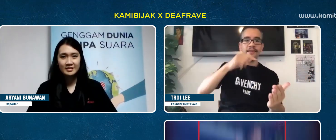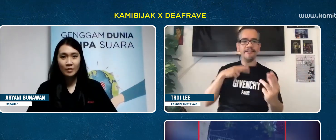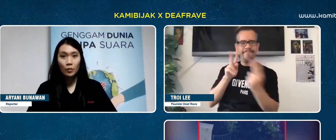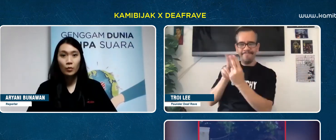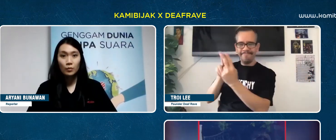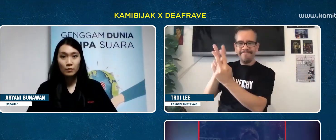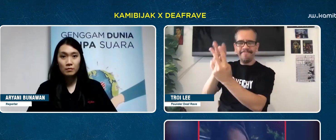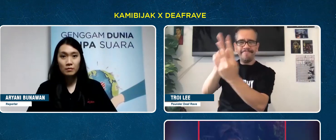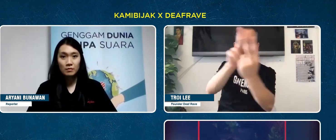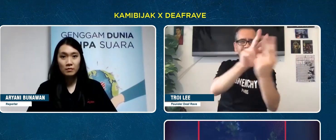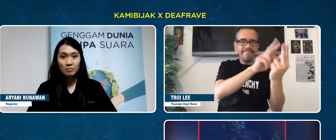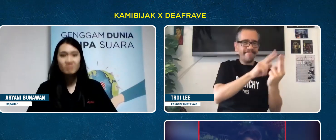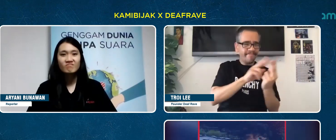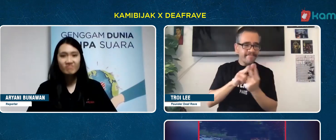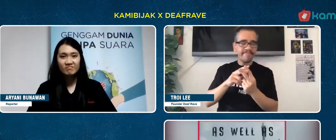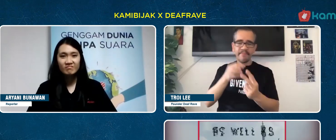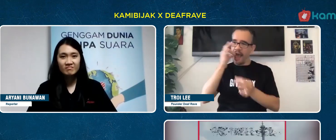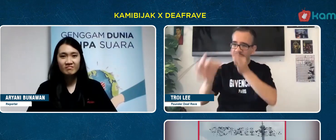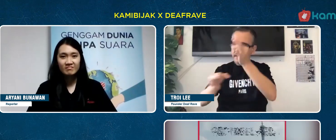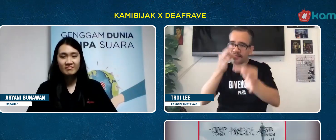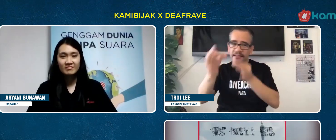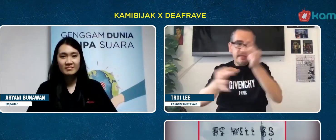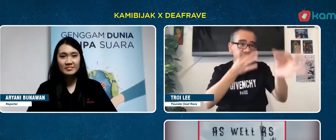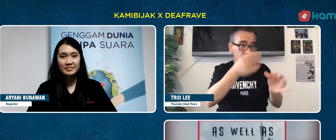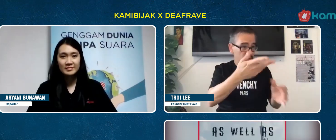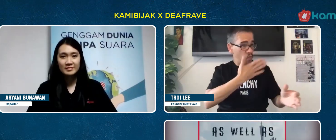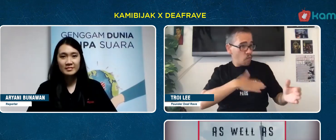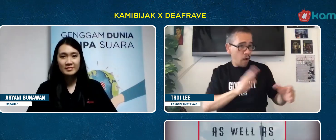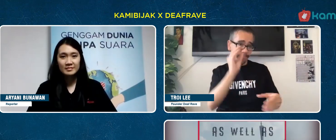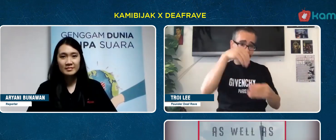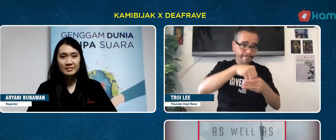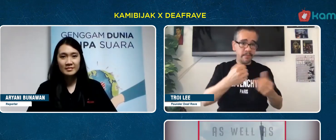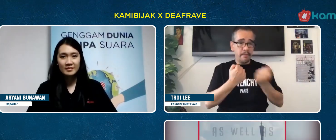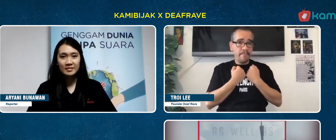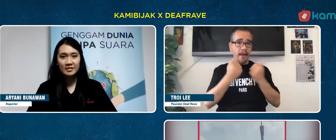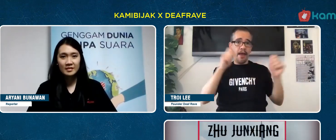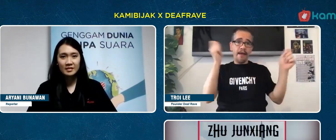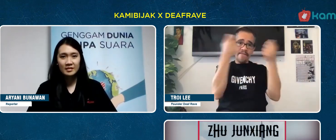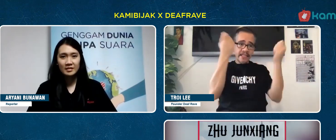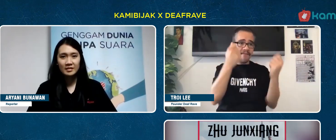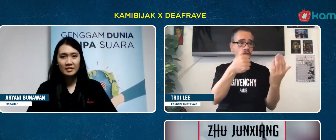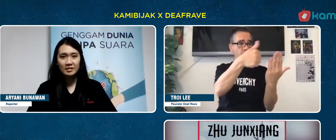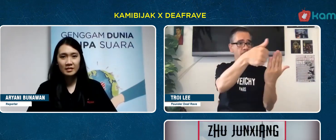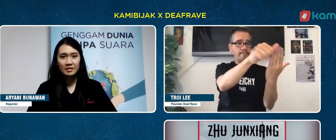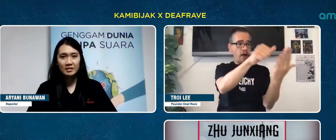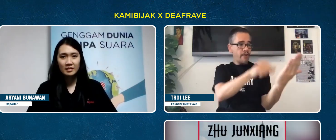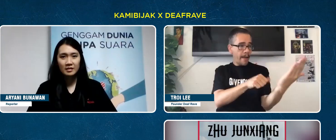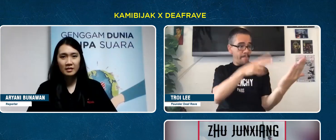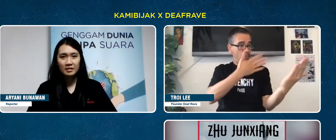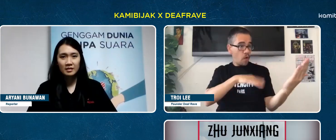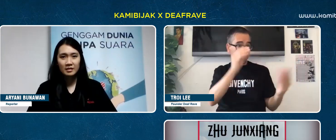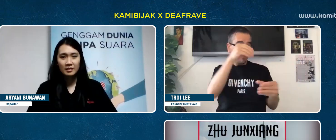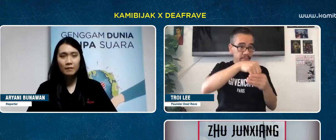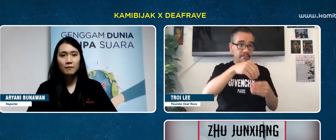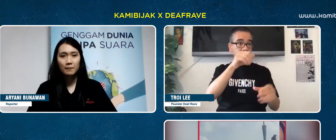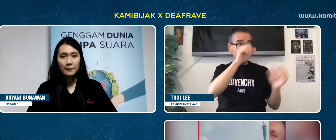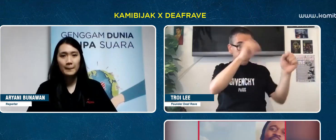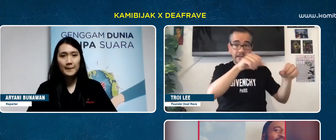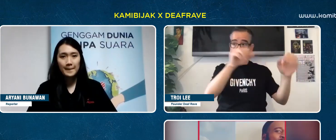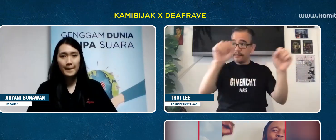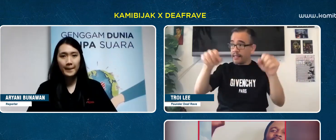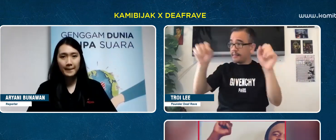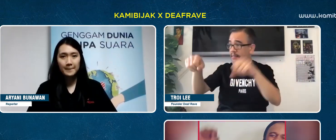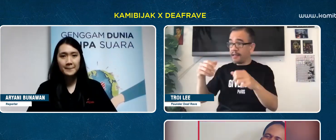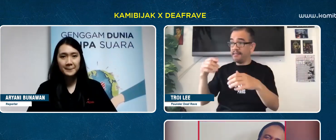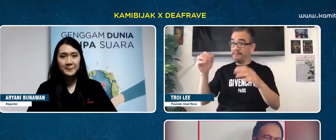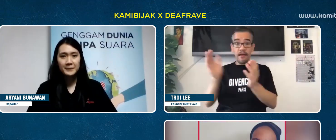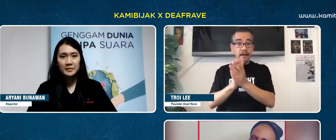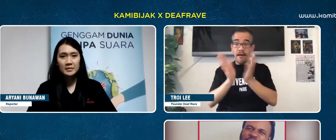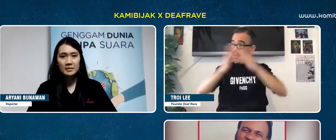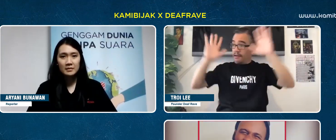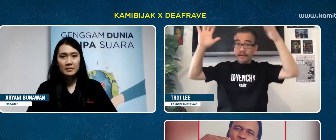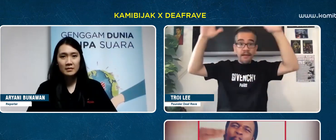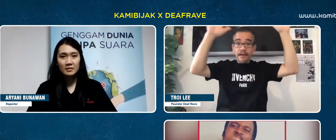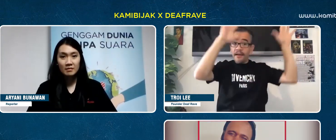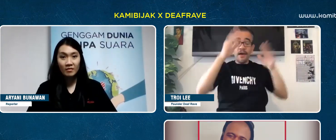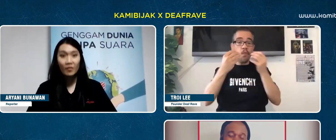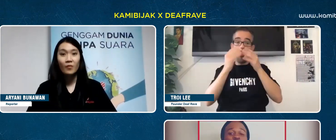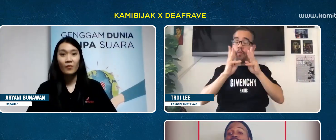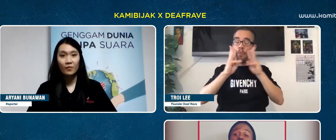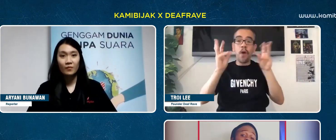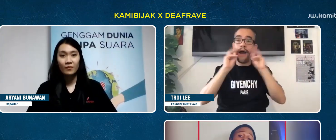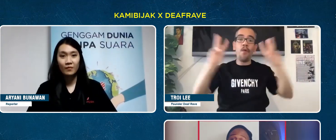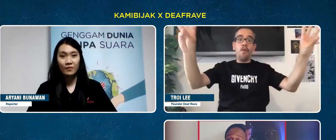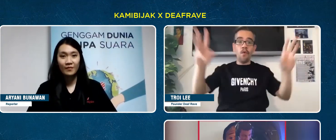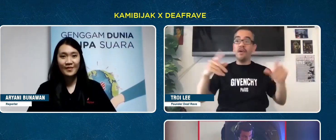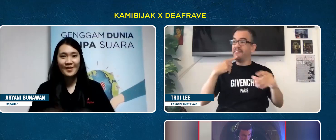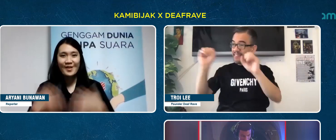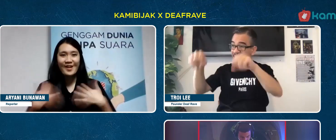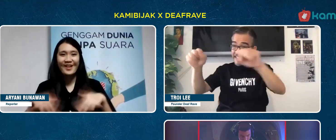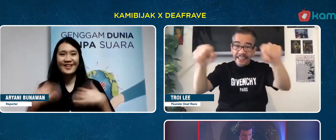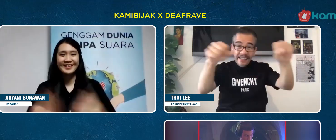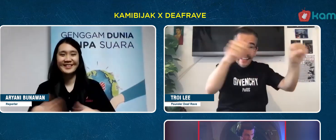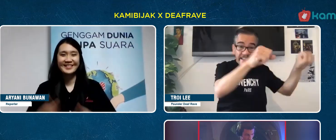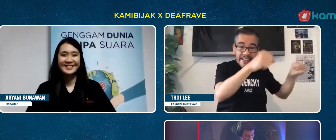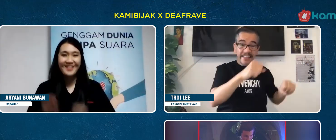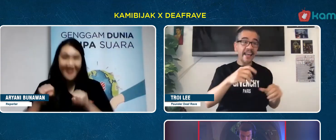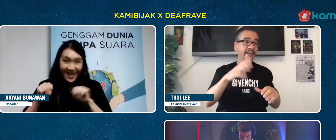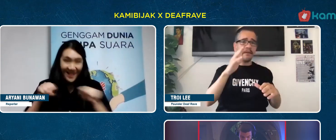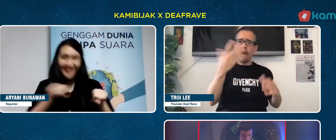to join our program or fill out their respective performances on the program.